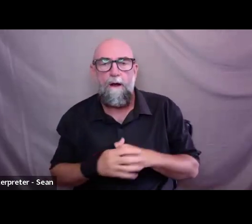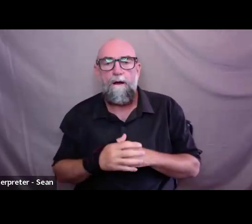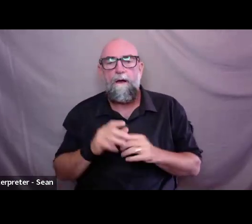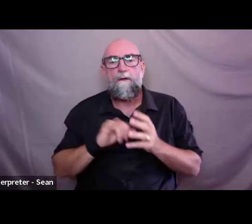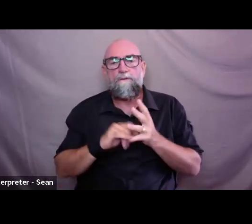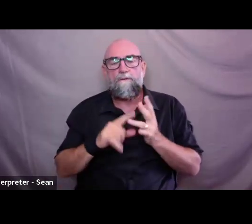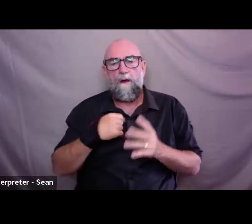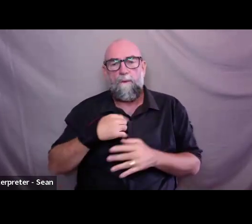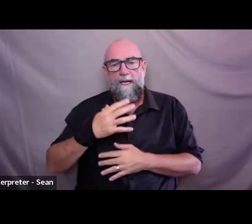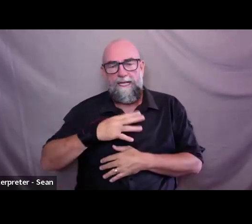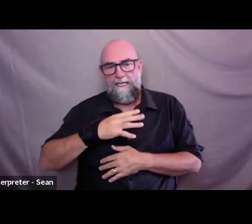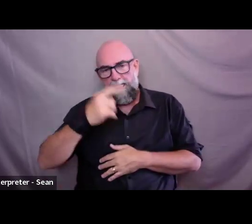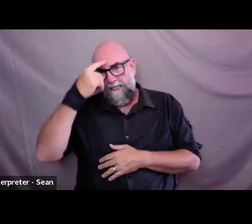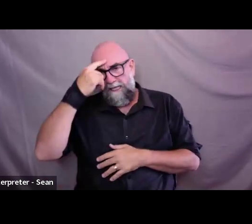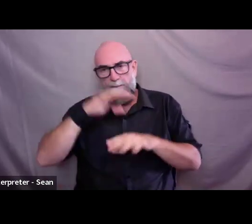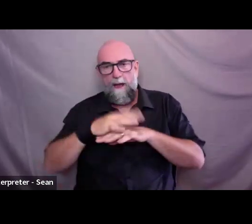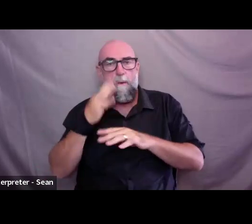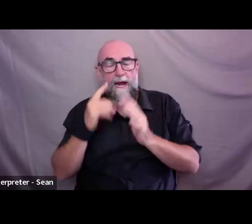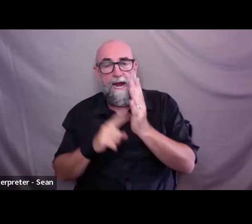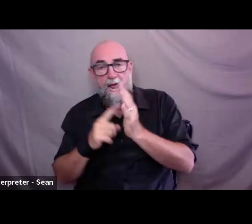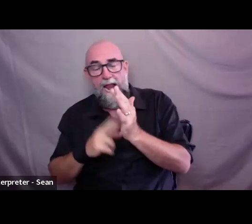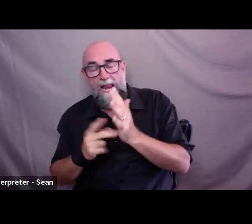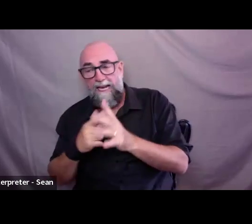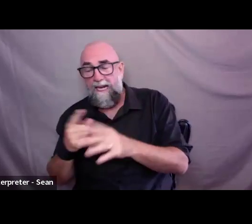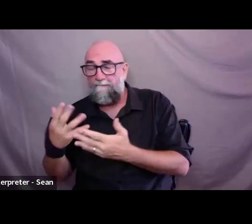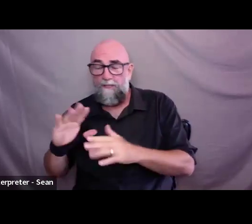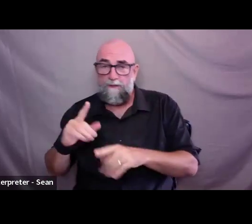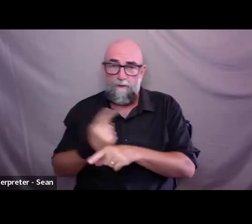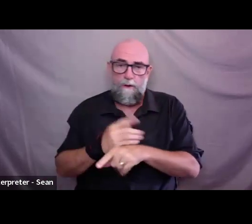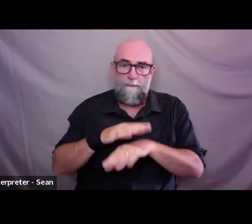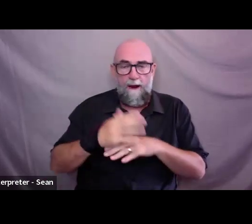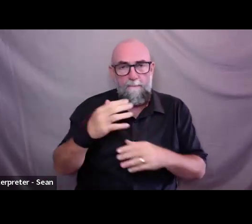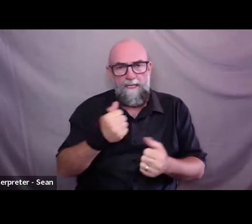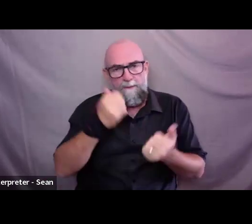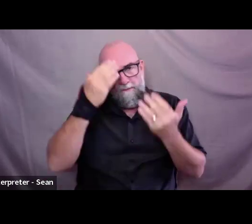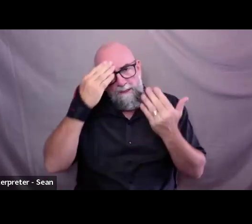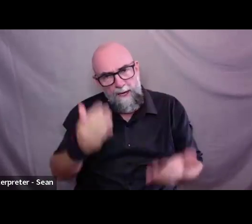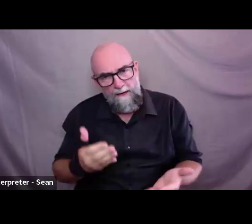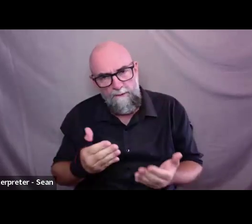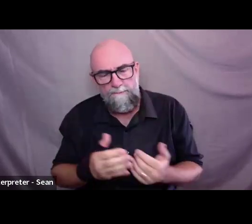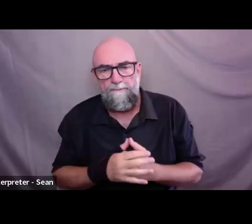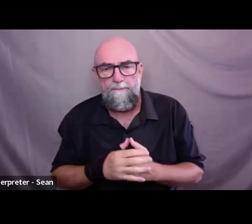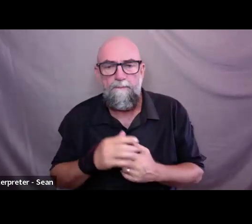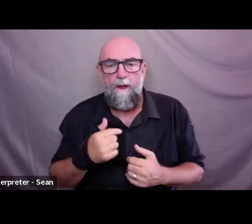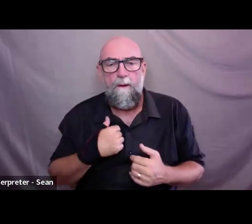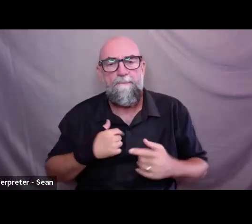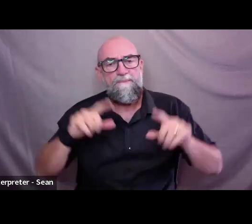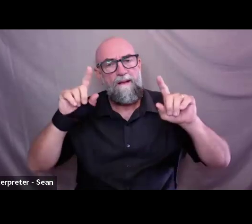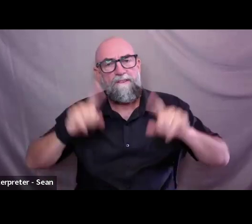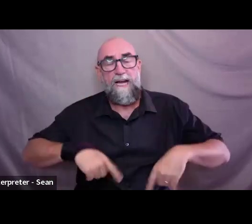have come to embrace the concept of what has been labelled as pragmatic idealism. There are times we need to ensure the perfect is